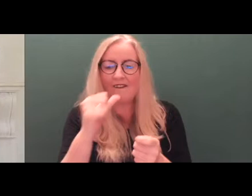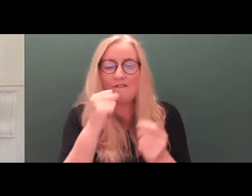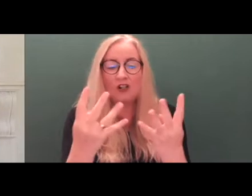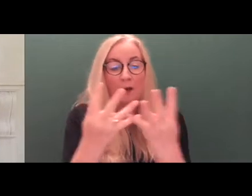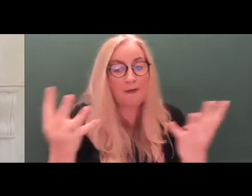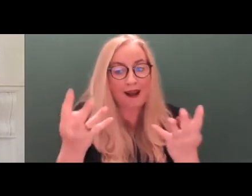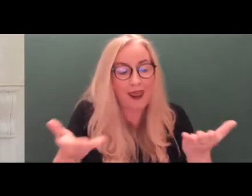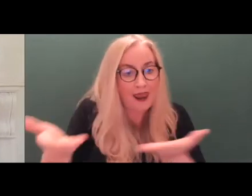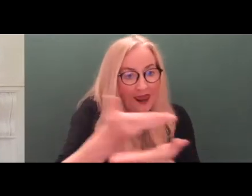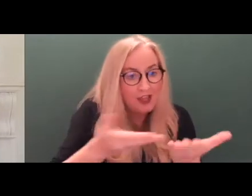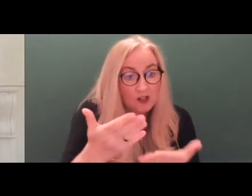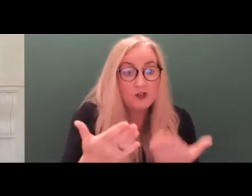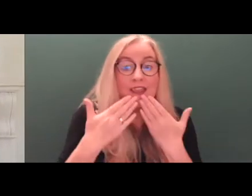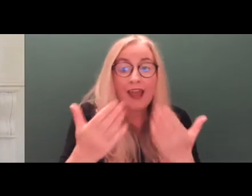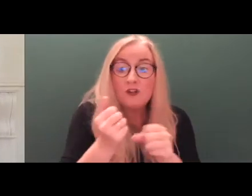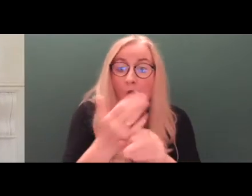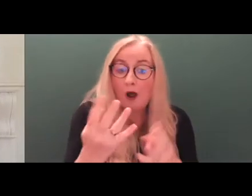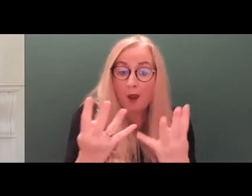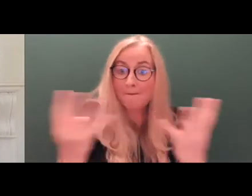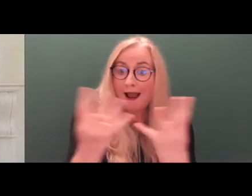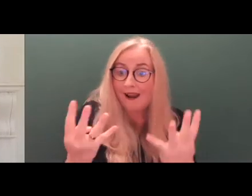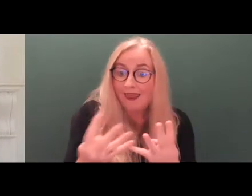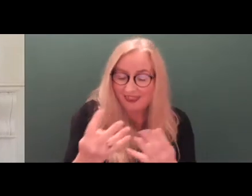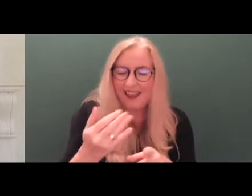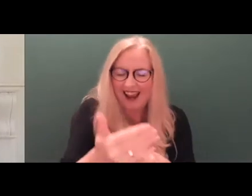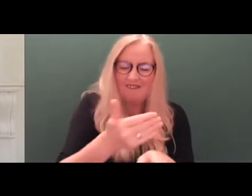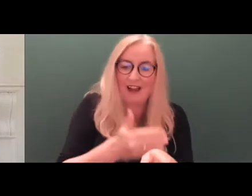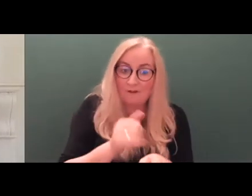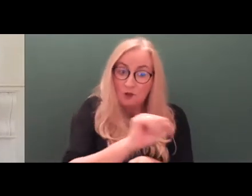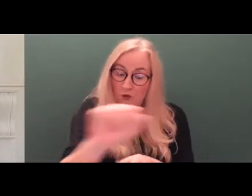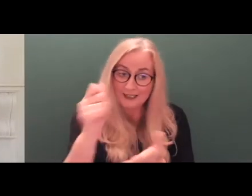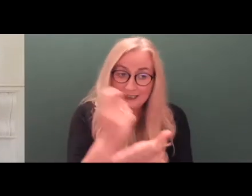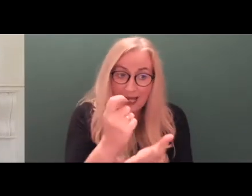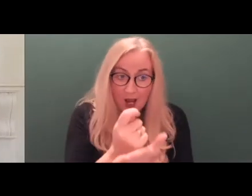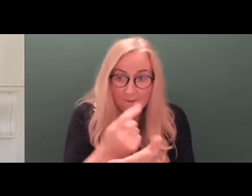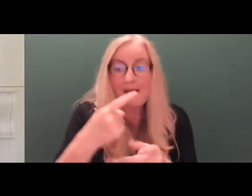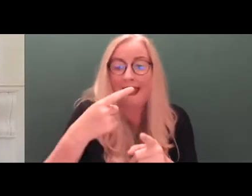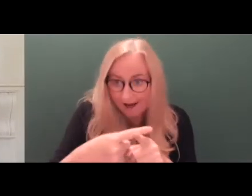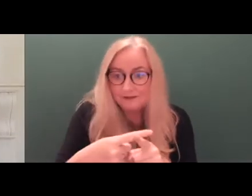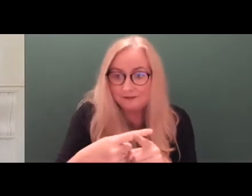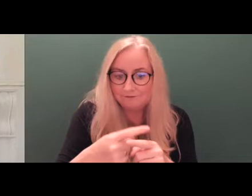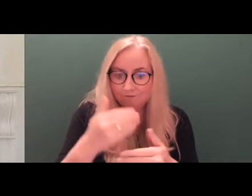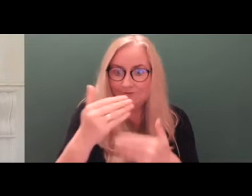and thanks to all our panelists in advance for your time and your very considerable expertise.